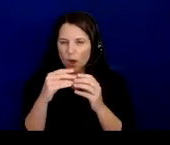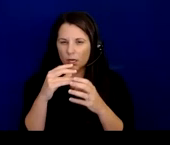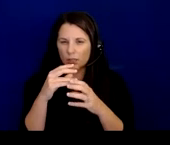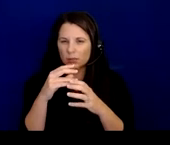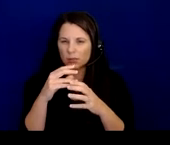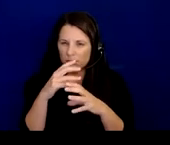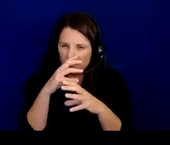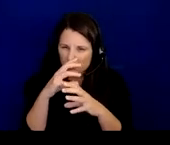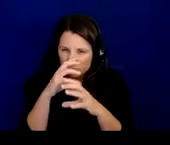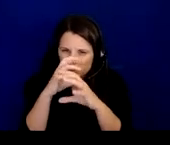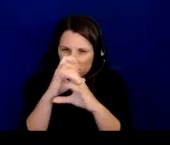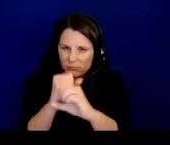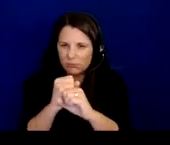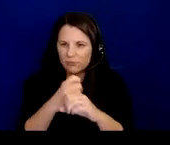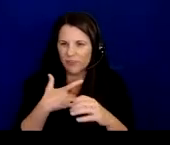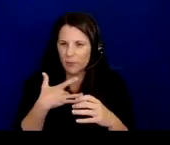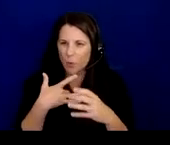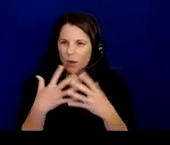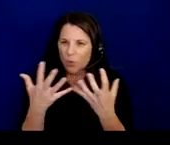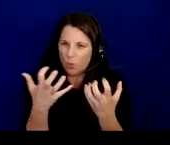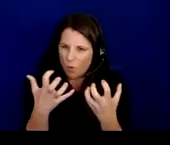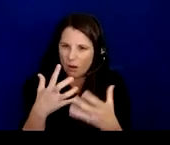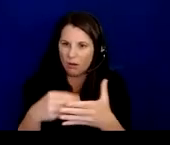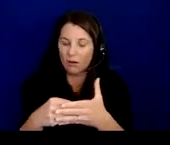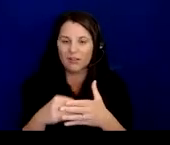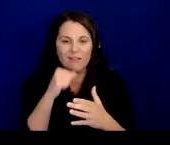It's a more horizontal all power structure. We're sharing authority.